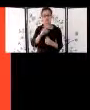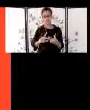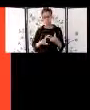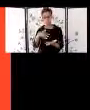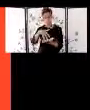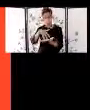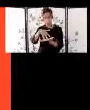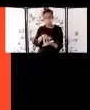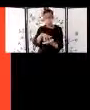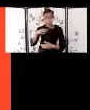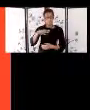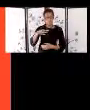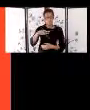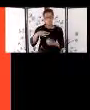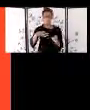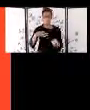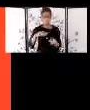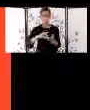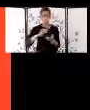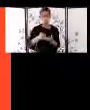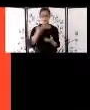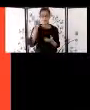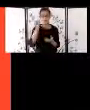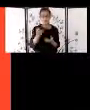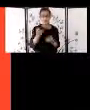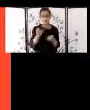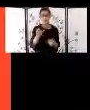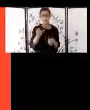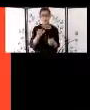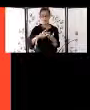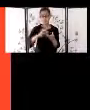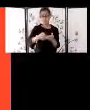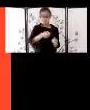project idea is, if you haven't answered the questions thoughtfully and thoroughly and